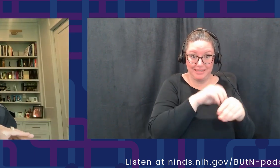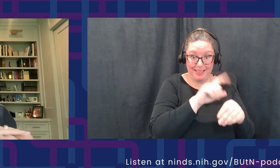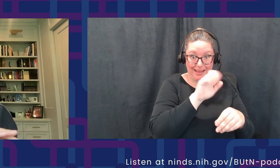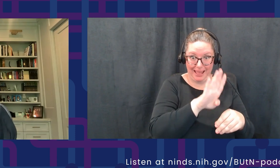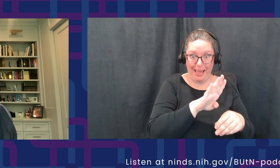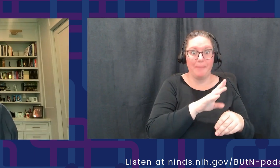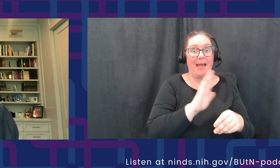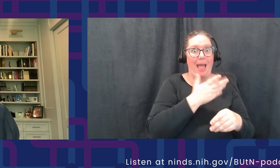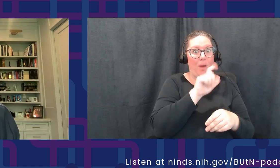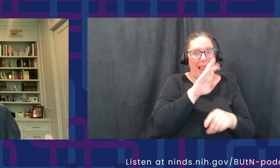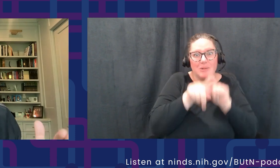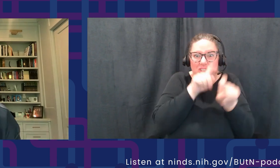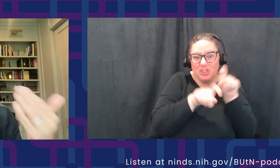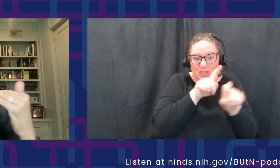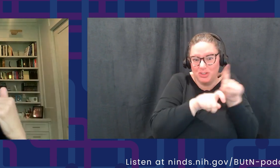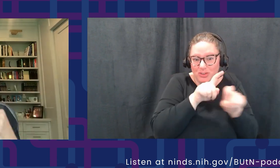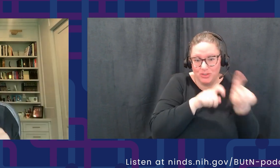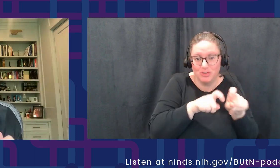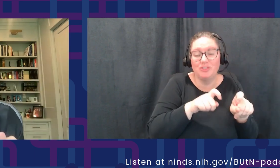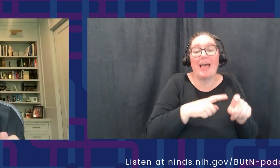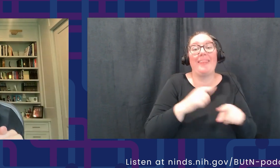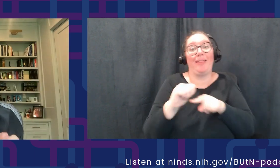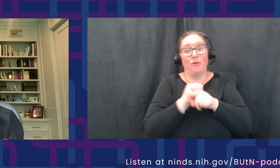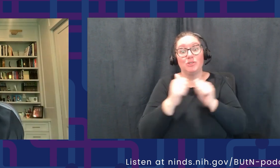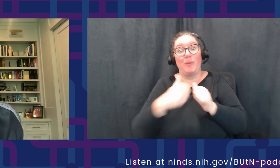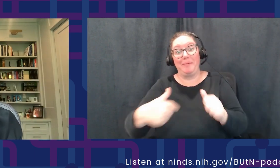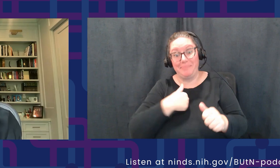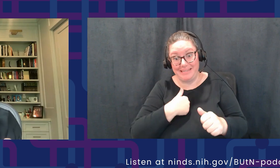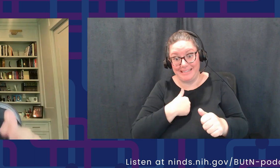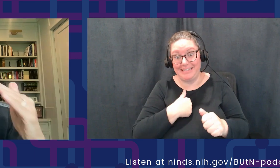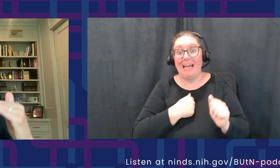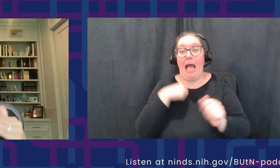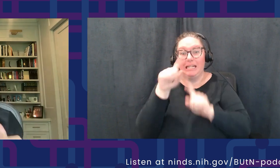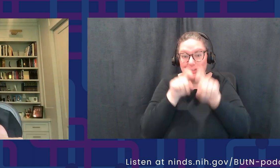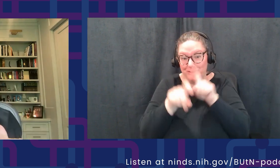grilled by the lab, then they rehearse it with me, they get grilled with me.